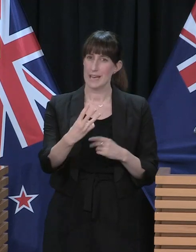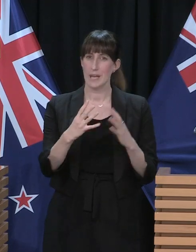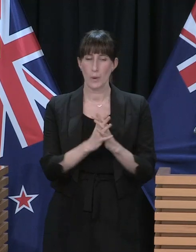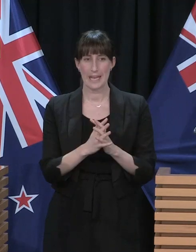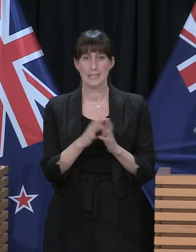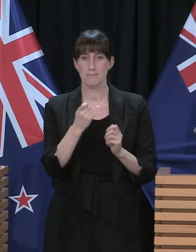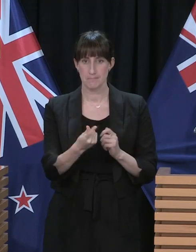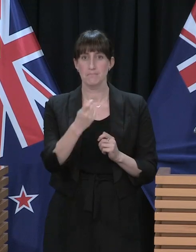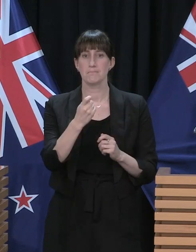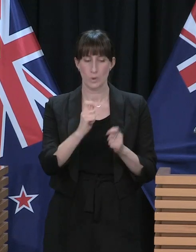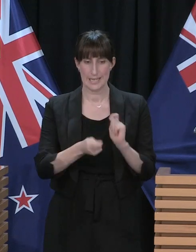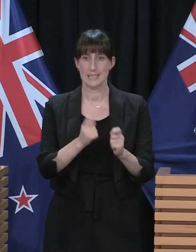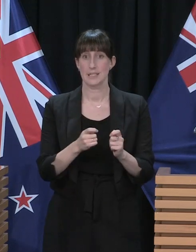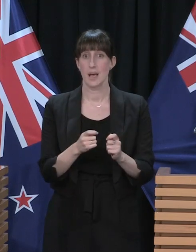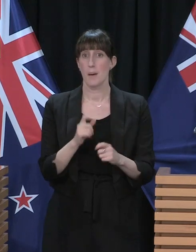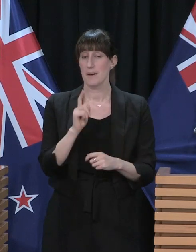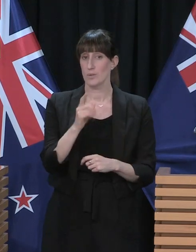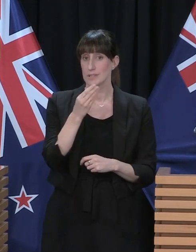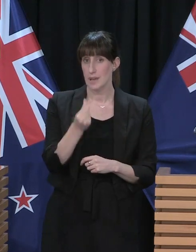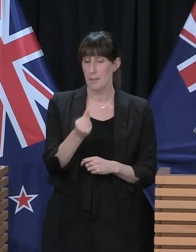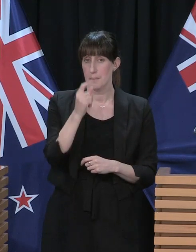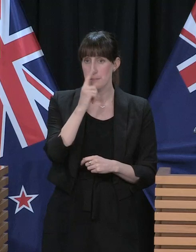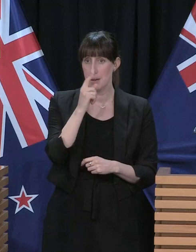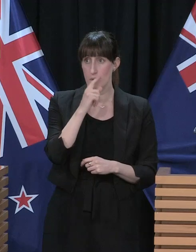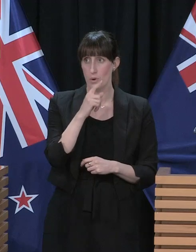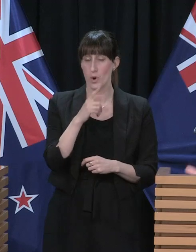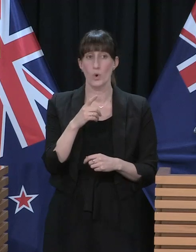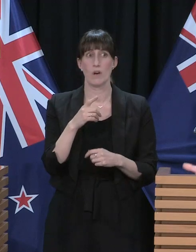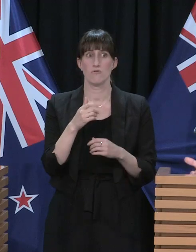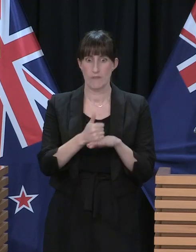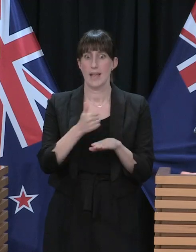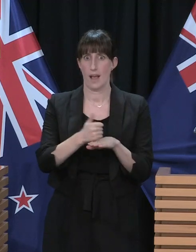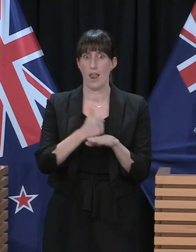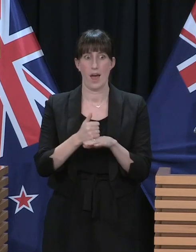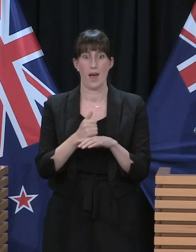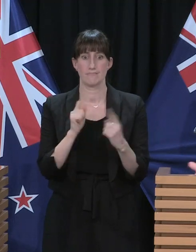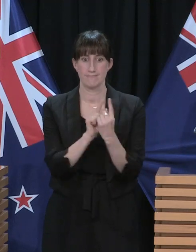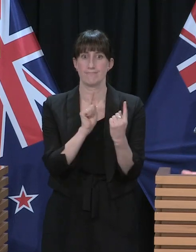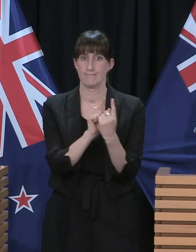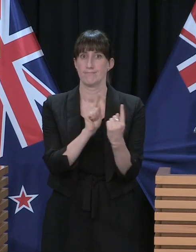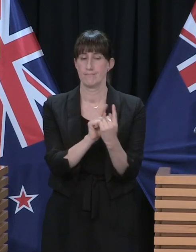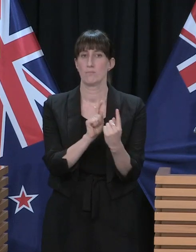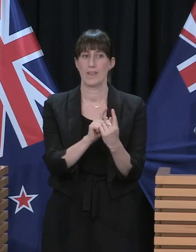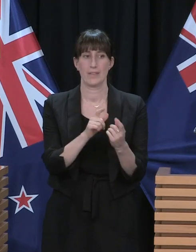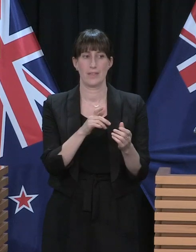to do it every 2-3 weeks. For some workforces, who may have